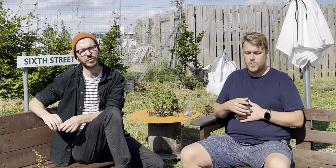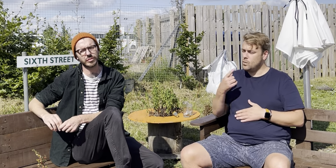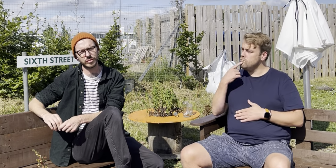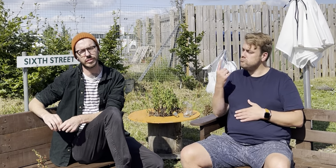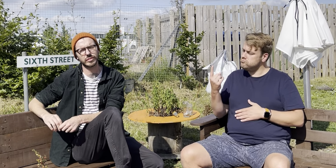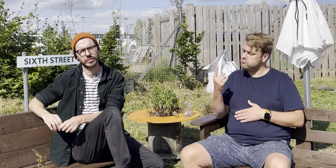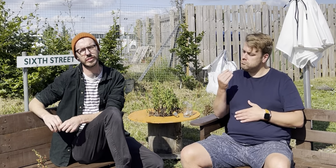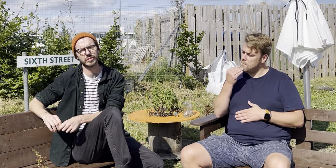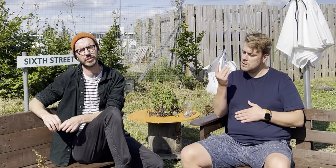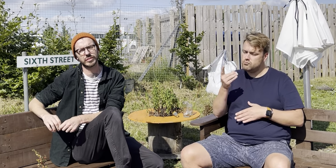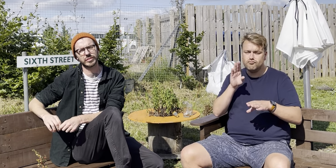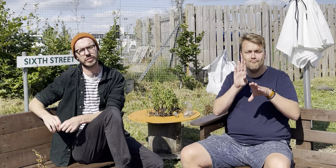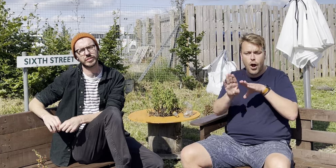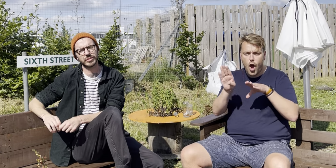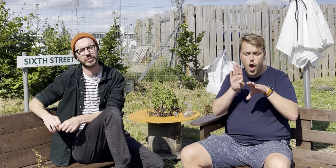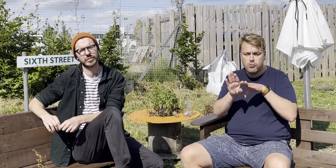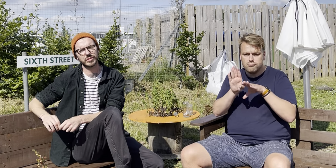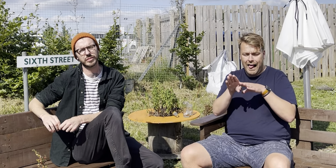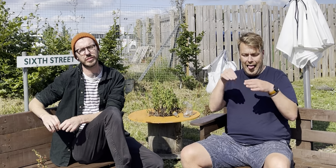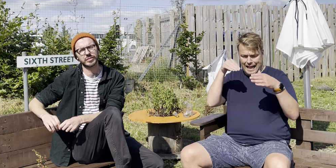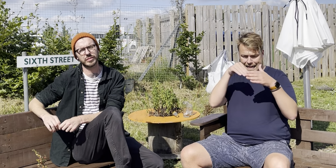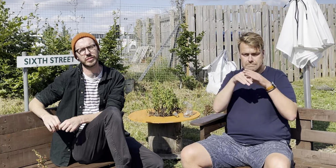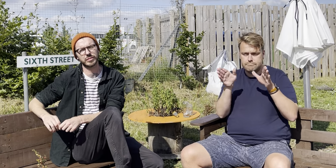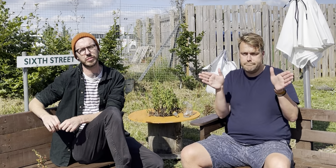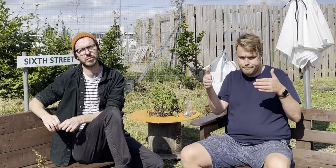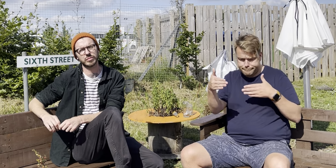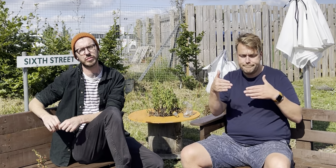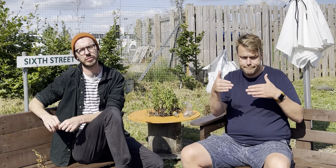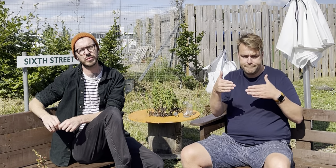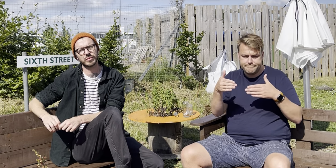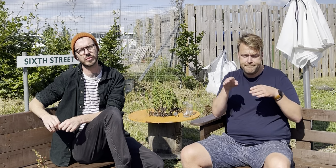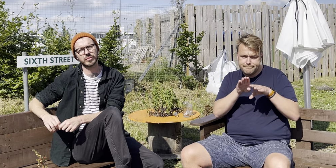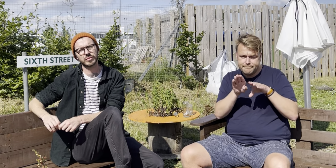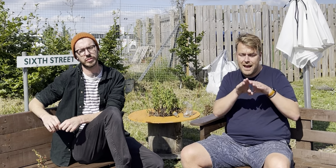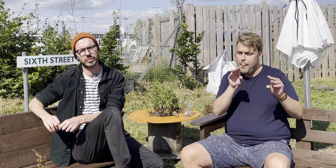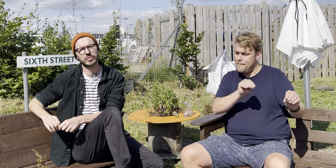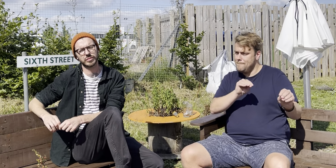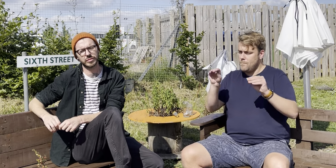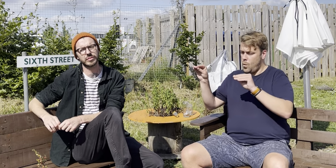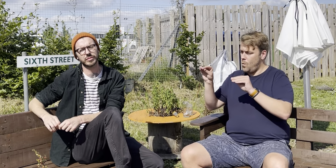outdoors and you also uh mentioned your your relationship working within wild works